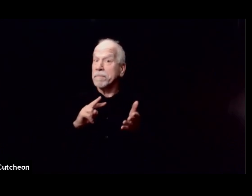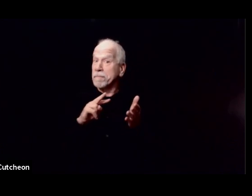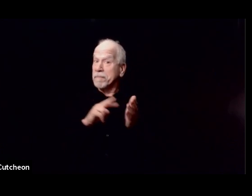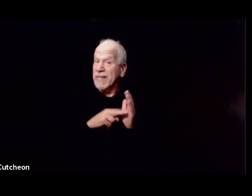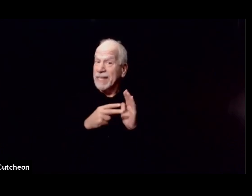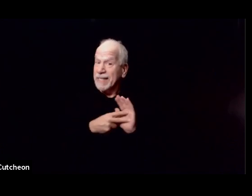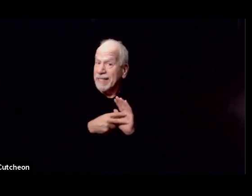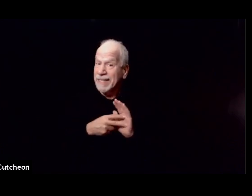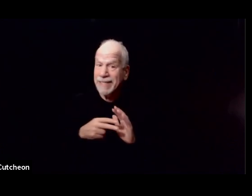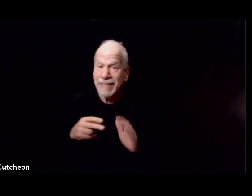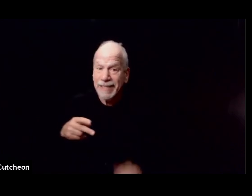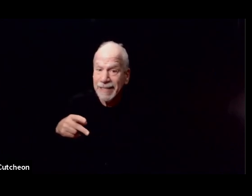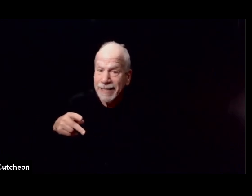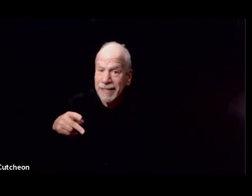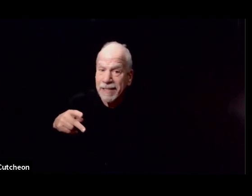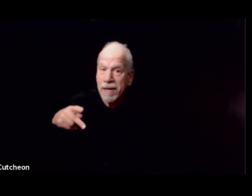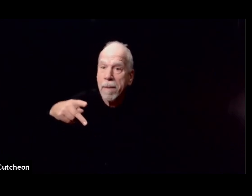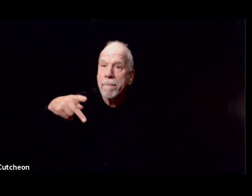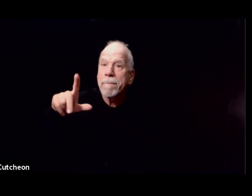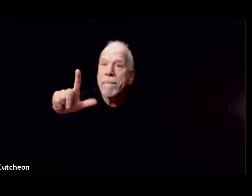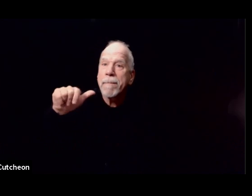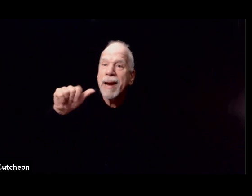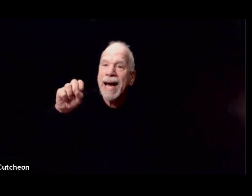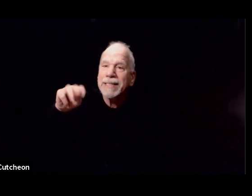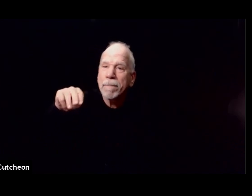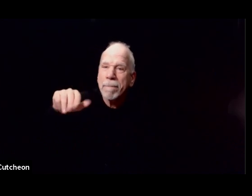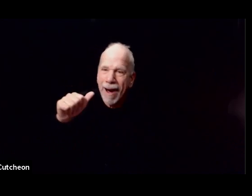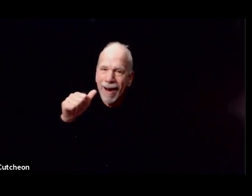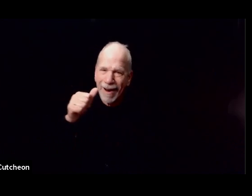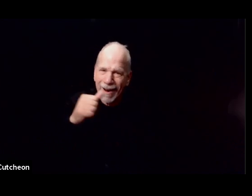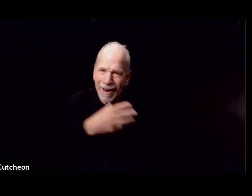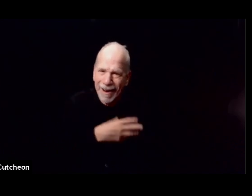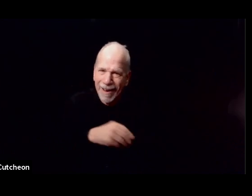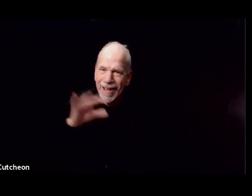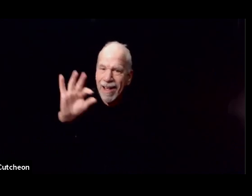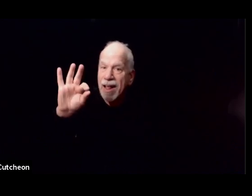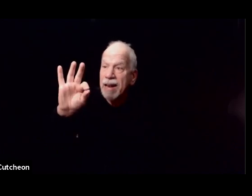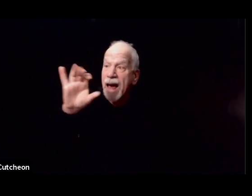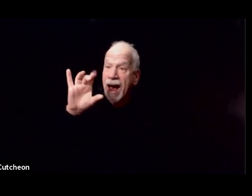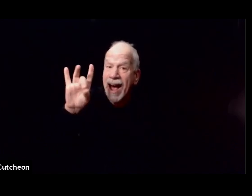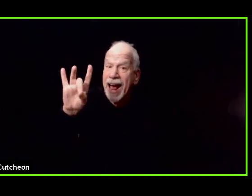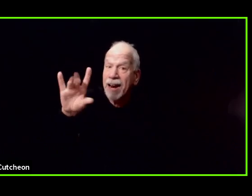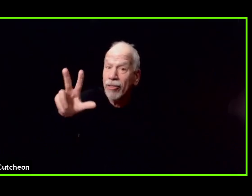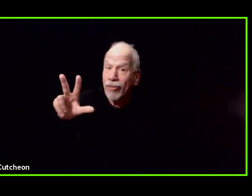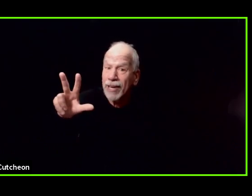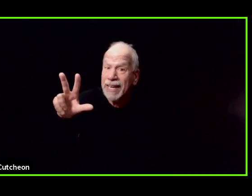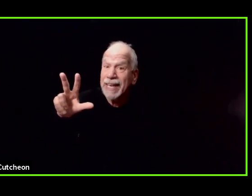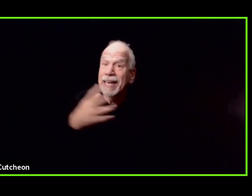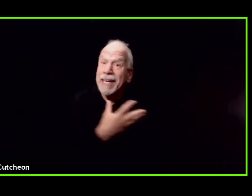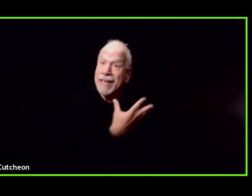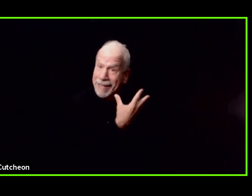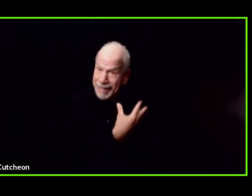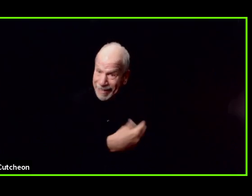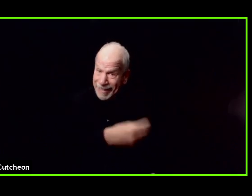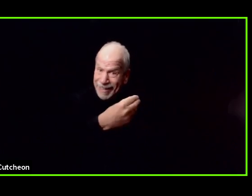blood donors who had made donations between June 8th through the 20th at Memorial Blood